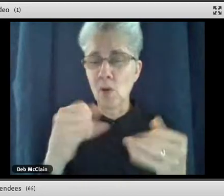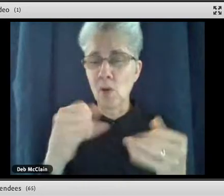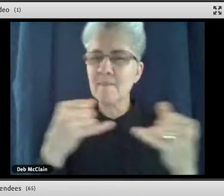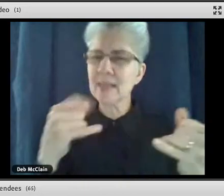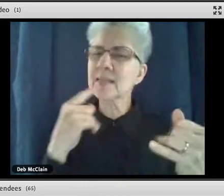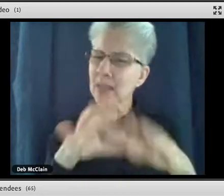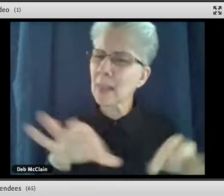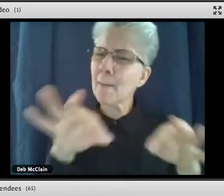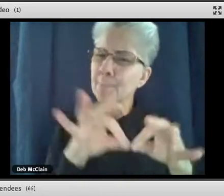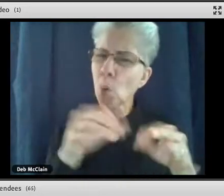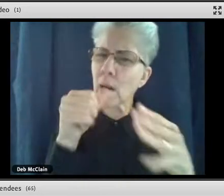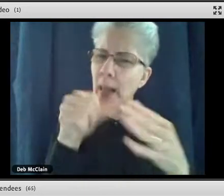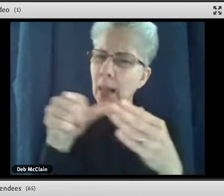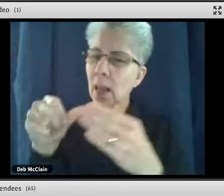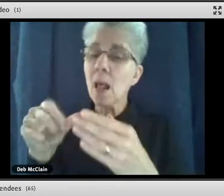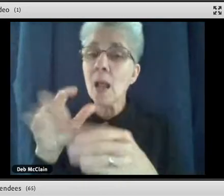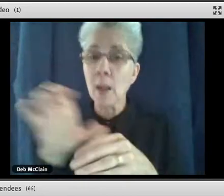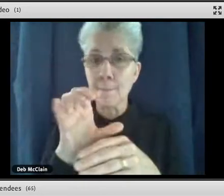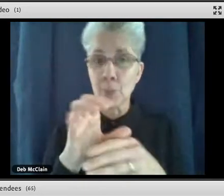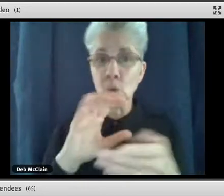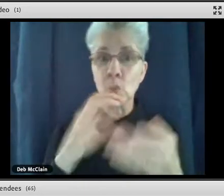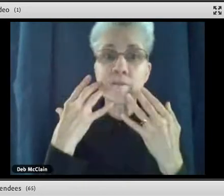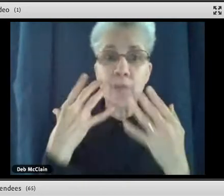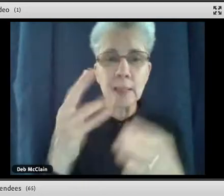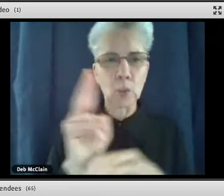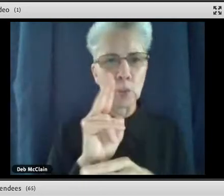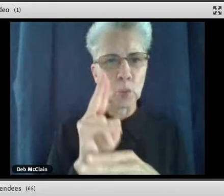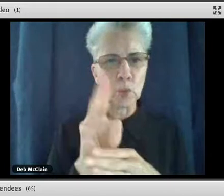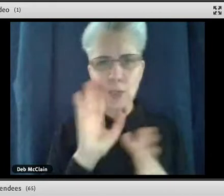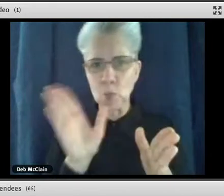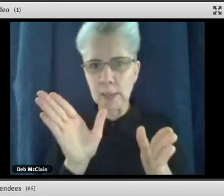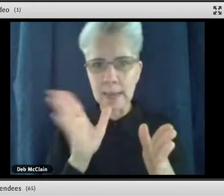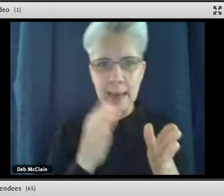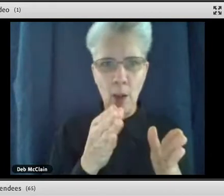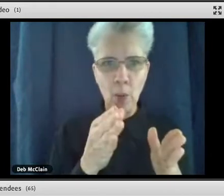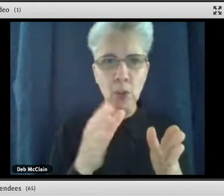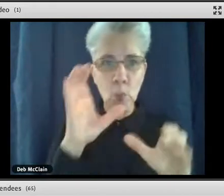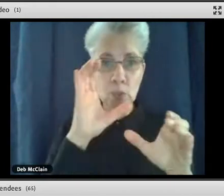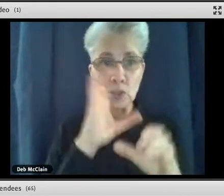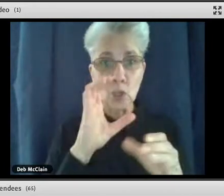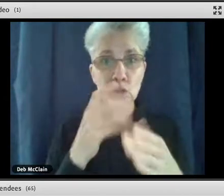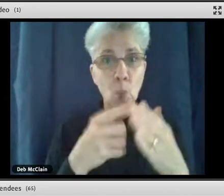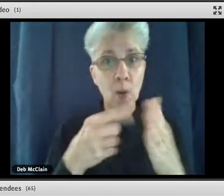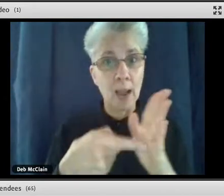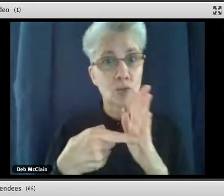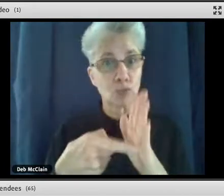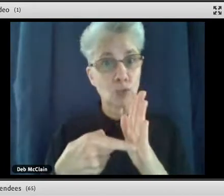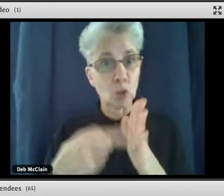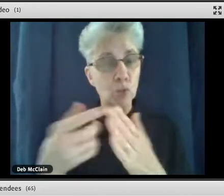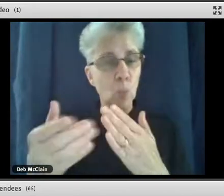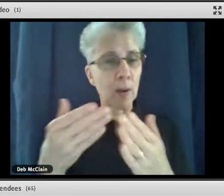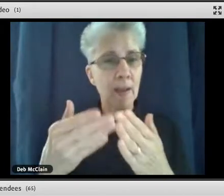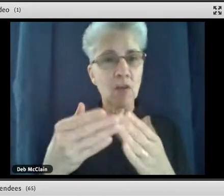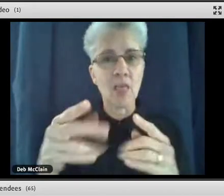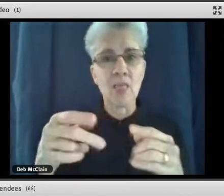that's already in the variable fields, they are still important because they are computer friendly and make it easier for you to narrow your search results.